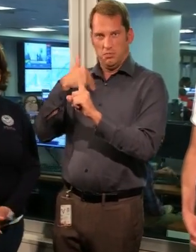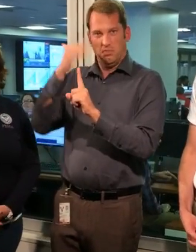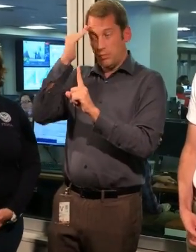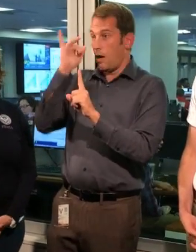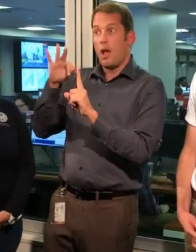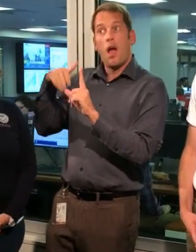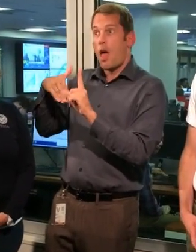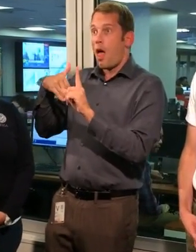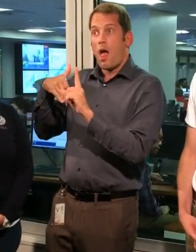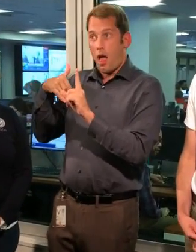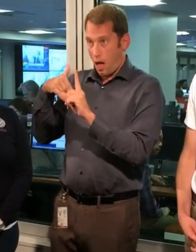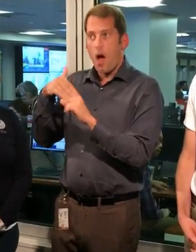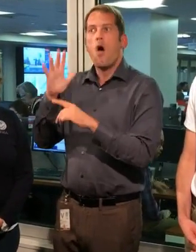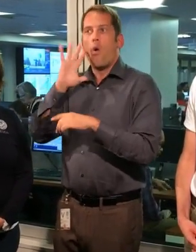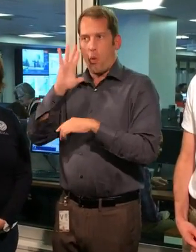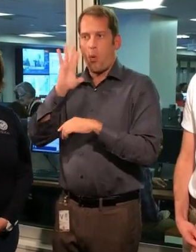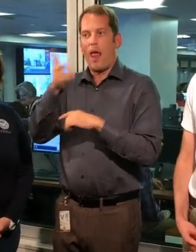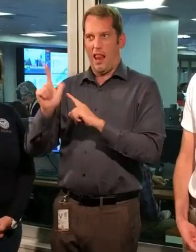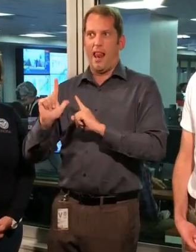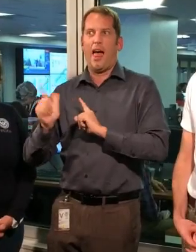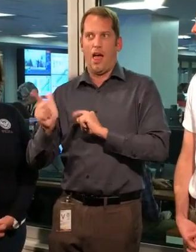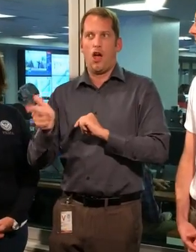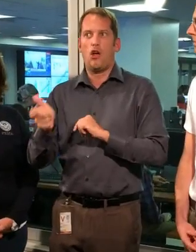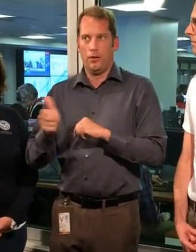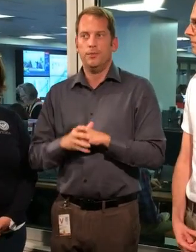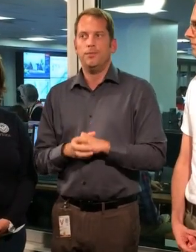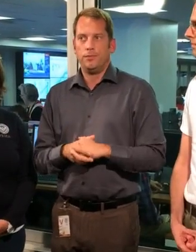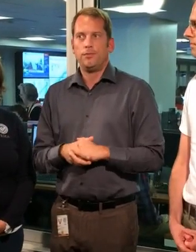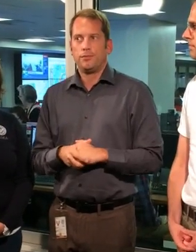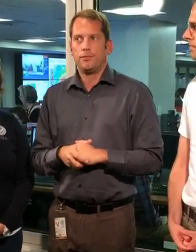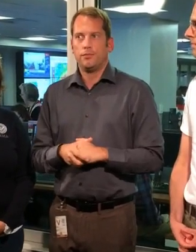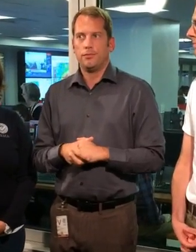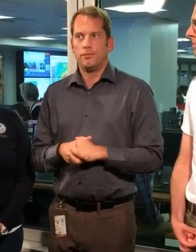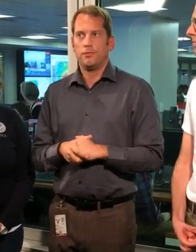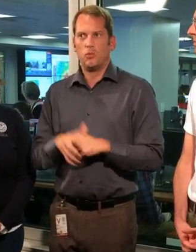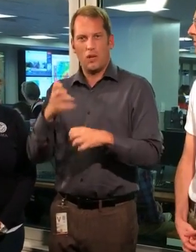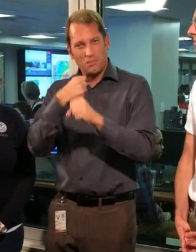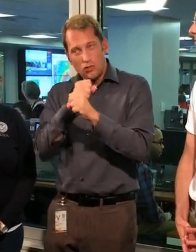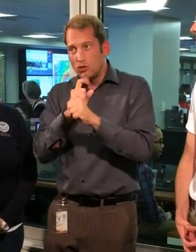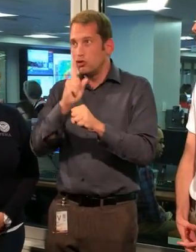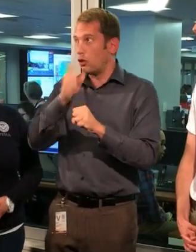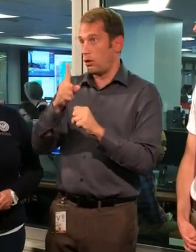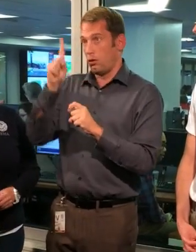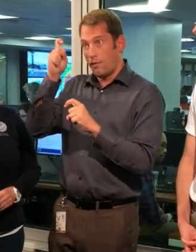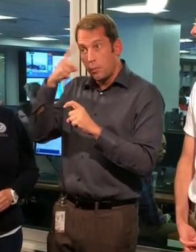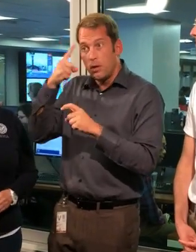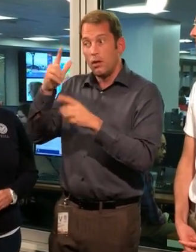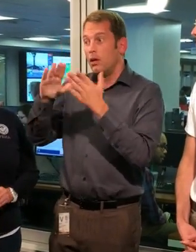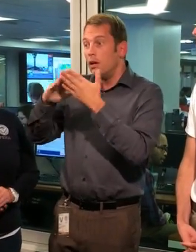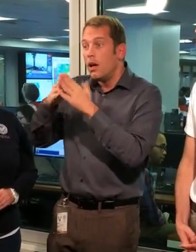the curve, so we wanted to make sure we were there in support of the governor's and those local communities that could potentially be impacted by the disaster.